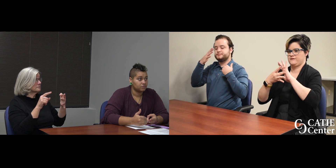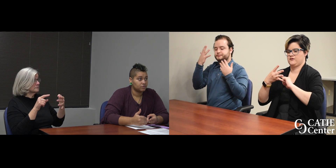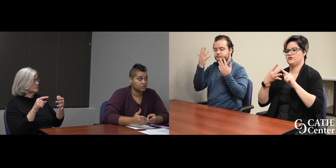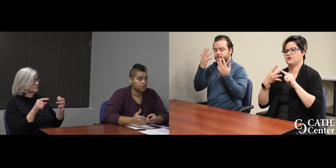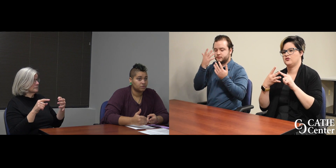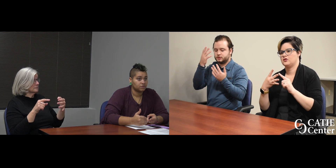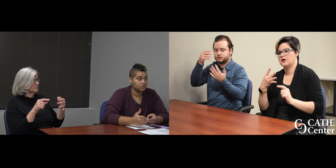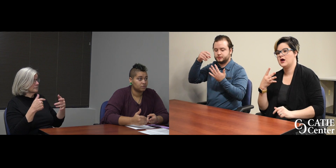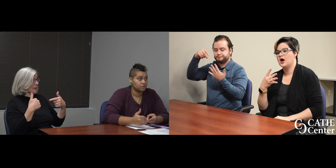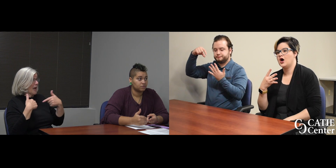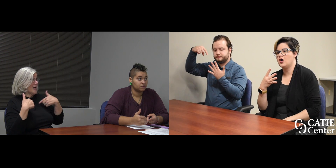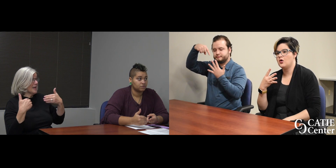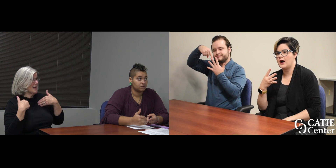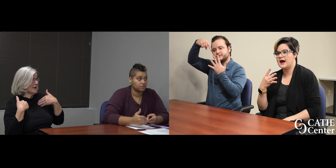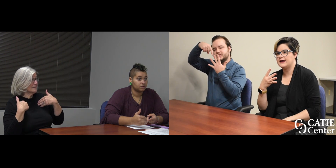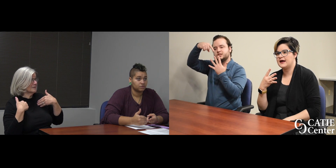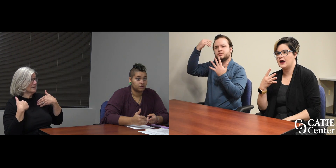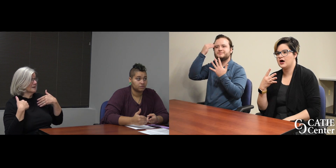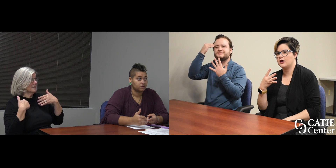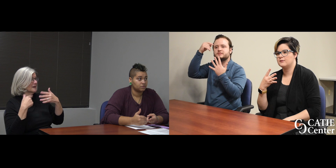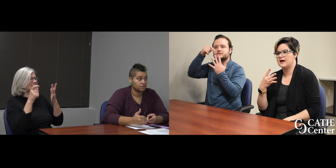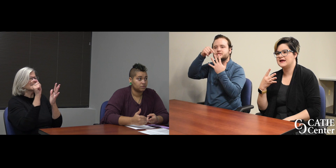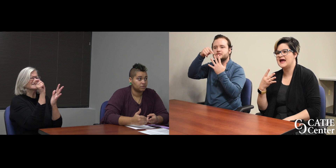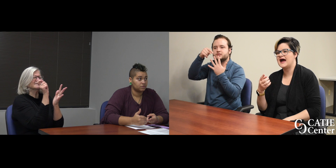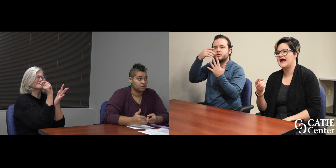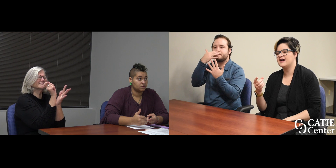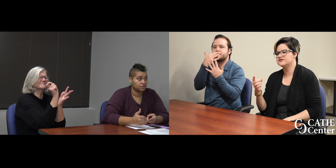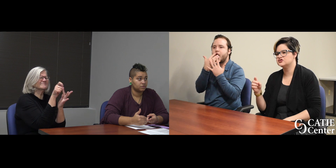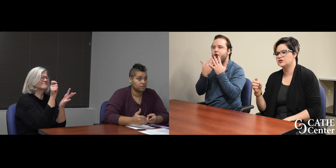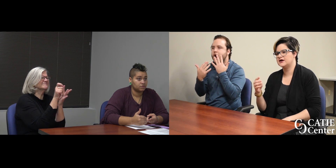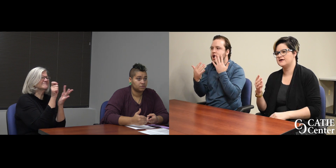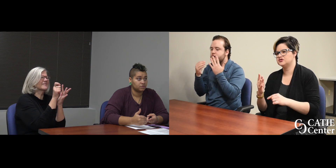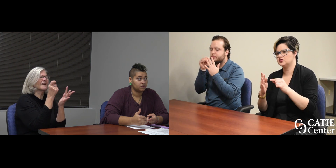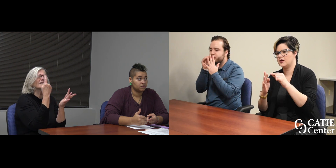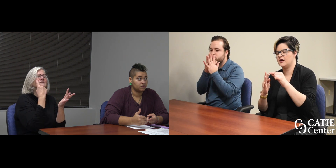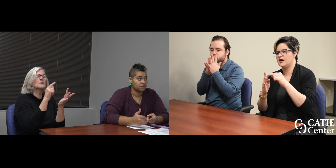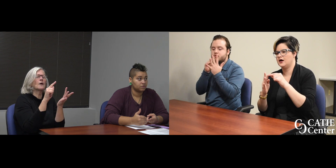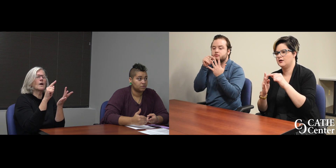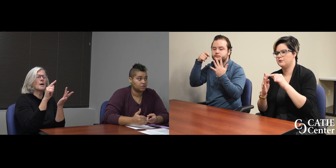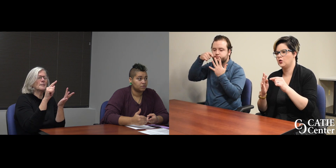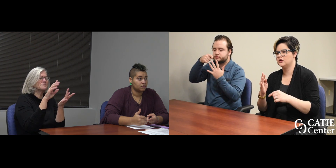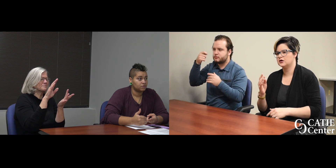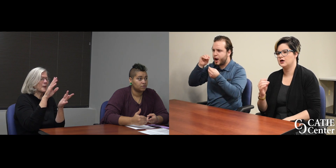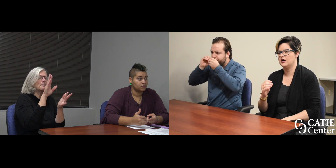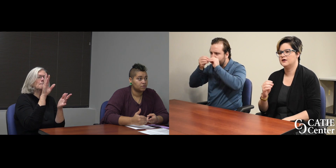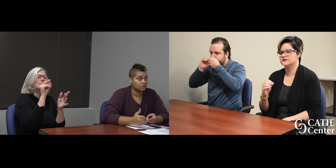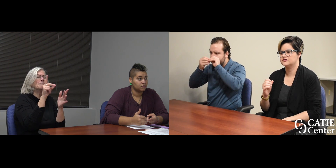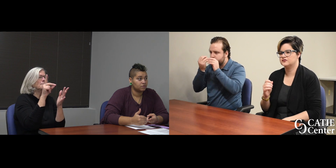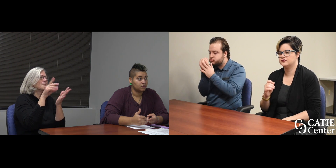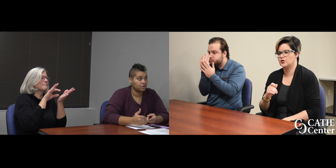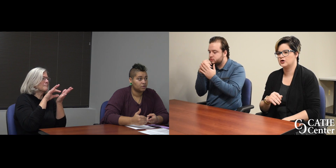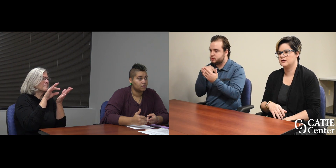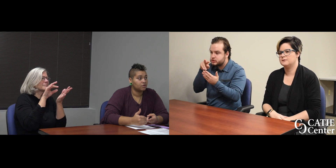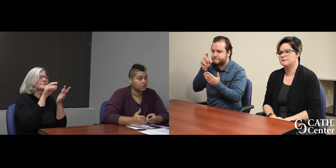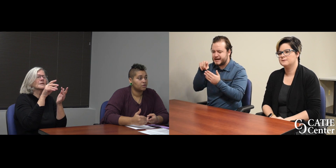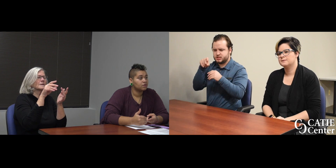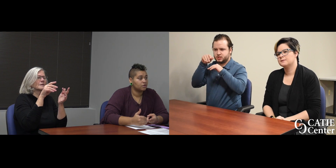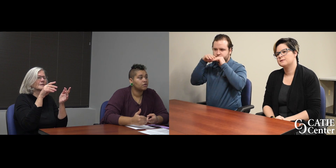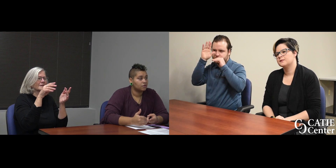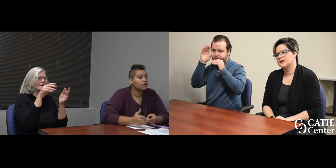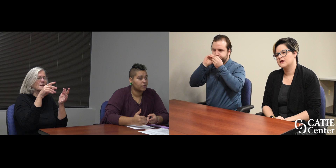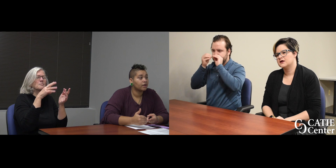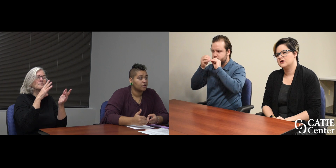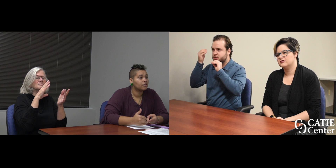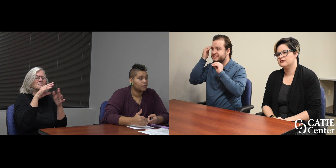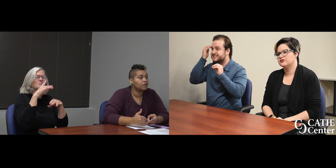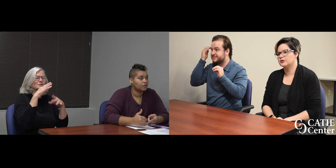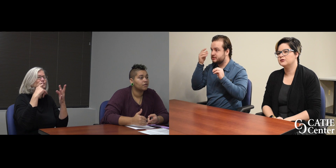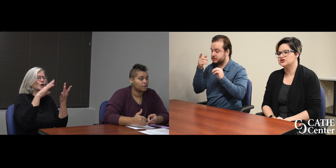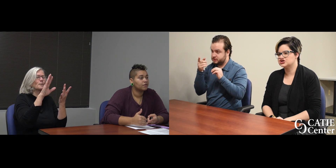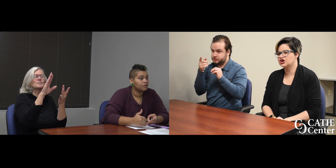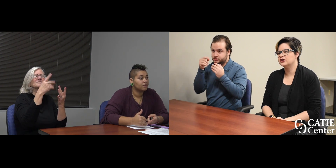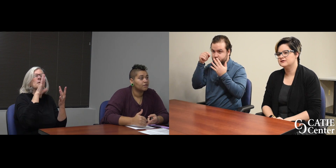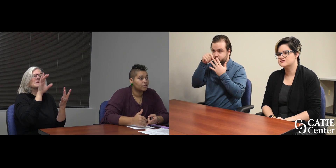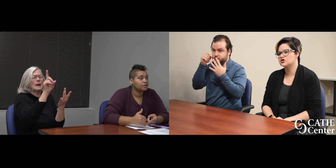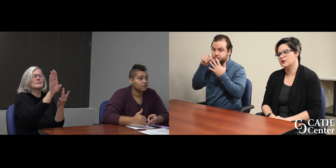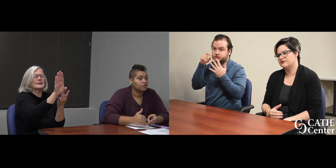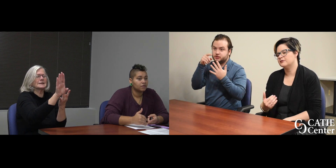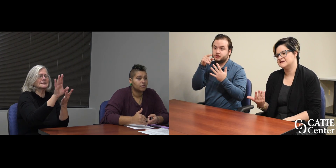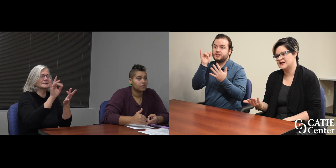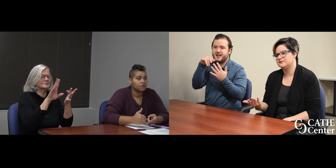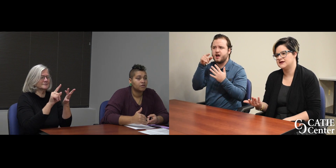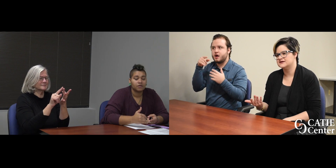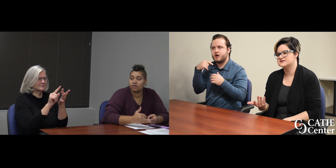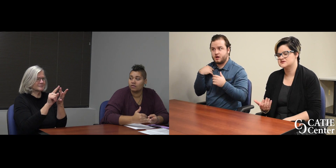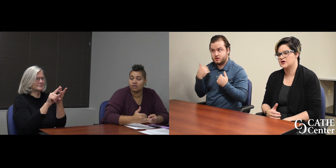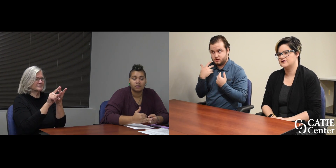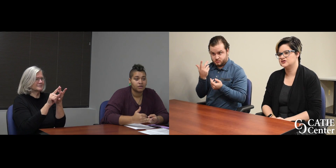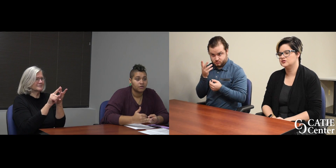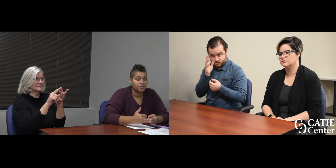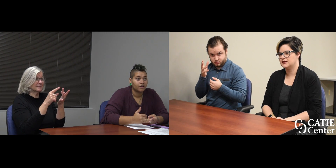I: Oh, yeah, I have to do a poke for blood sugar for my diabetes,